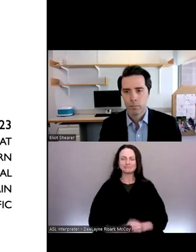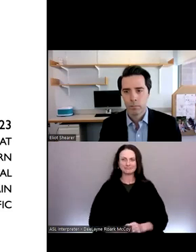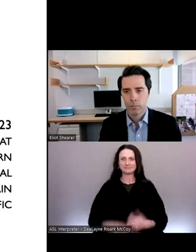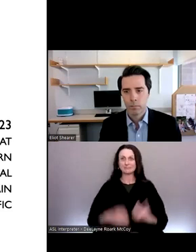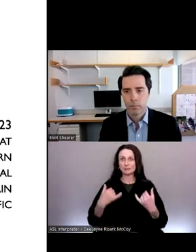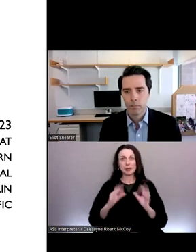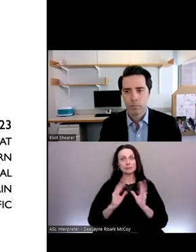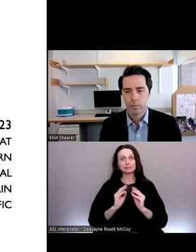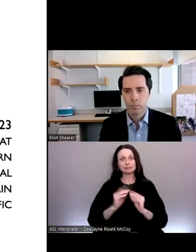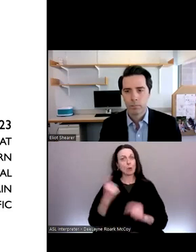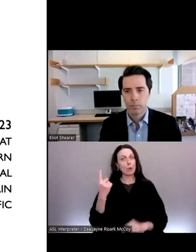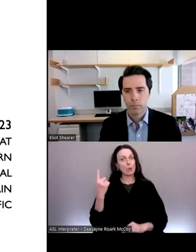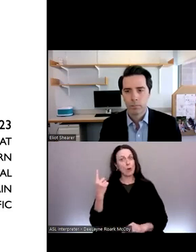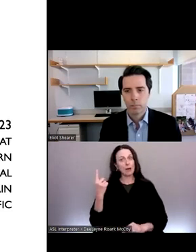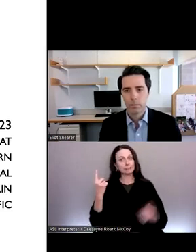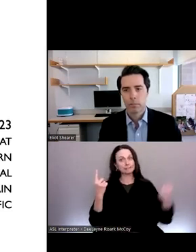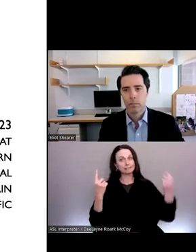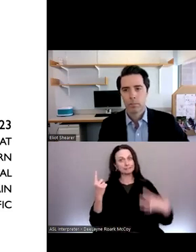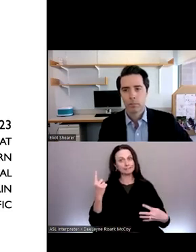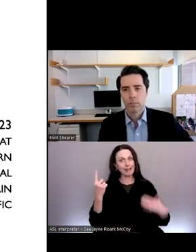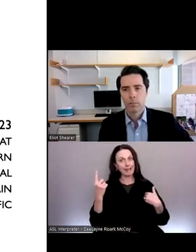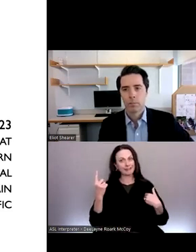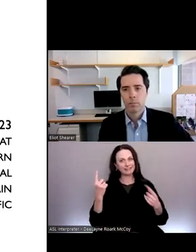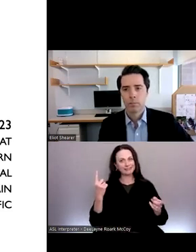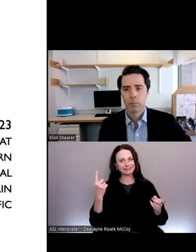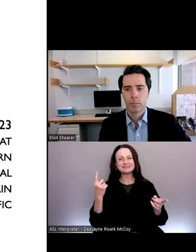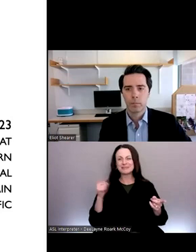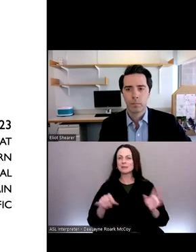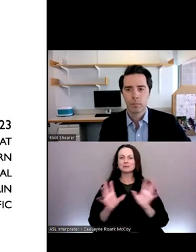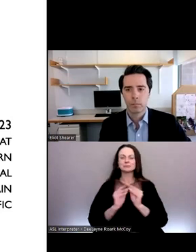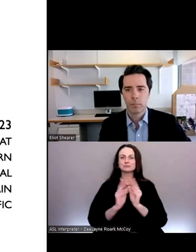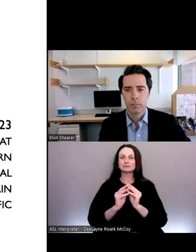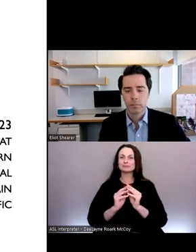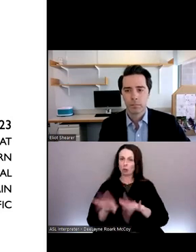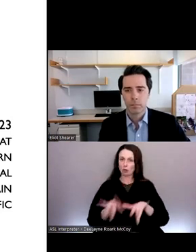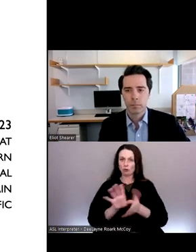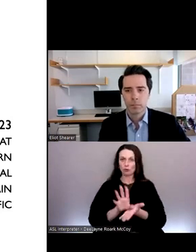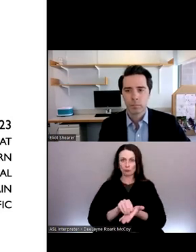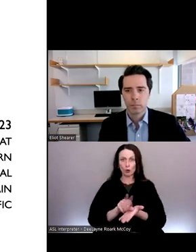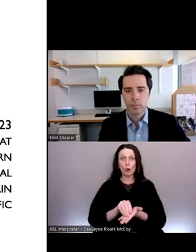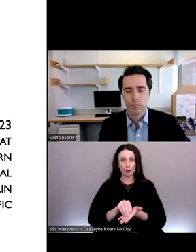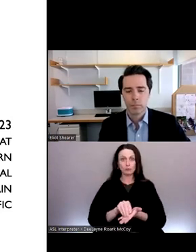of those webinars this webinar is being